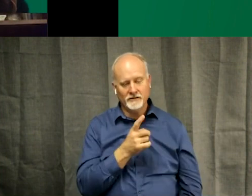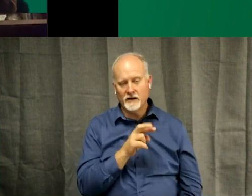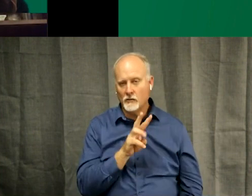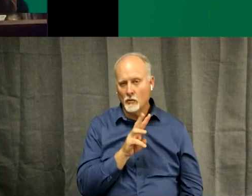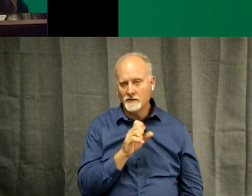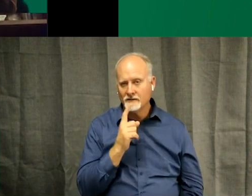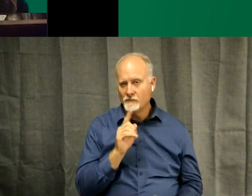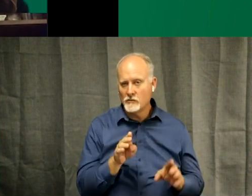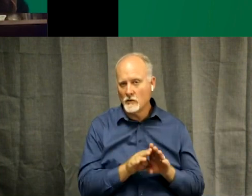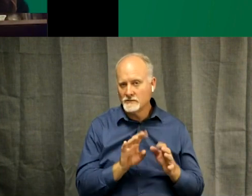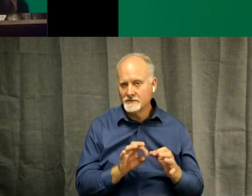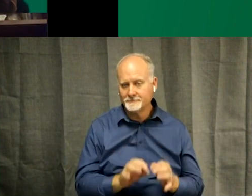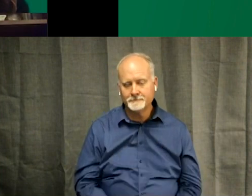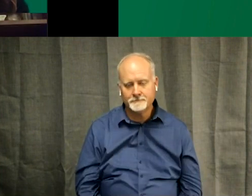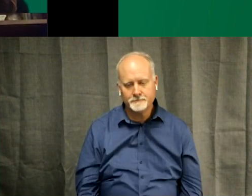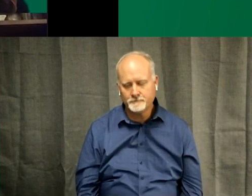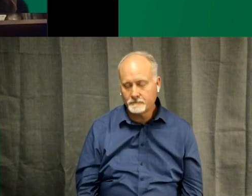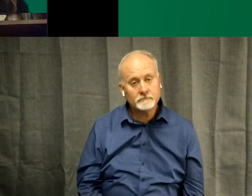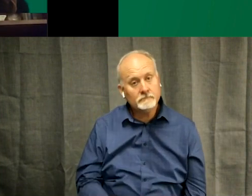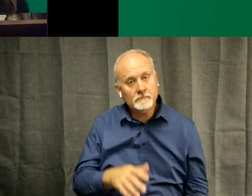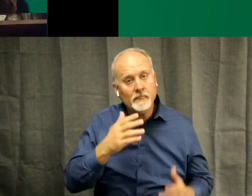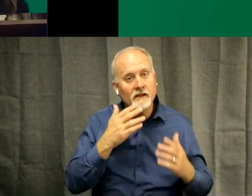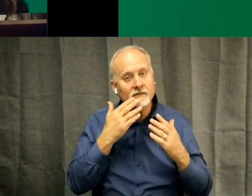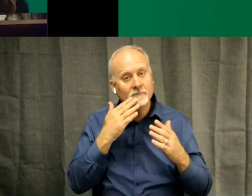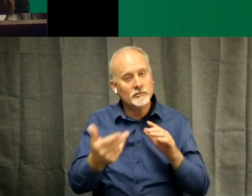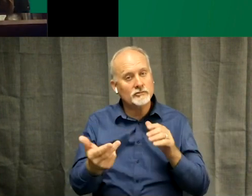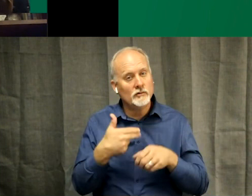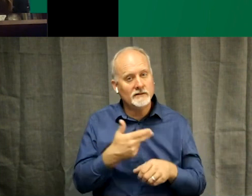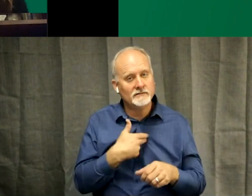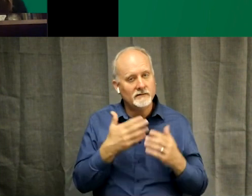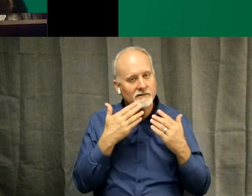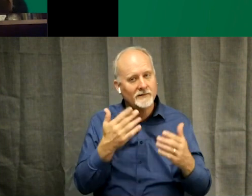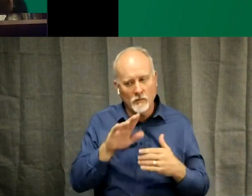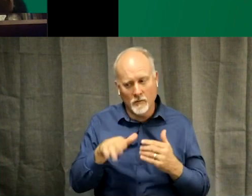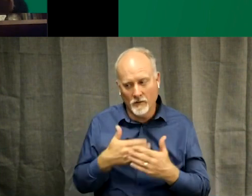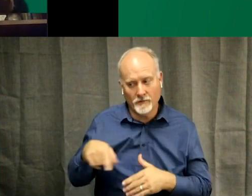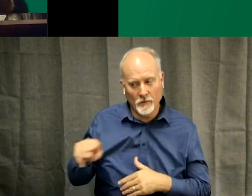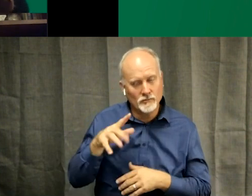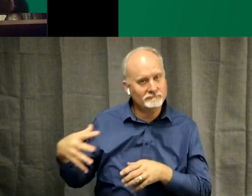closing well thank you all for joining us tonight and thanks for all of our participants very